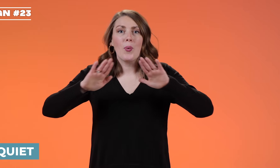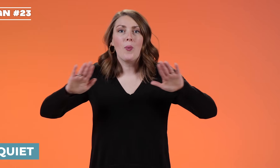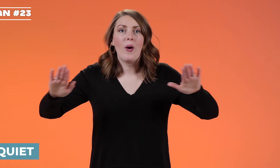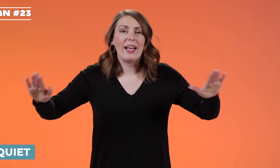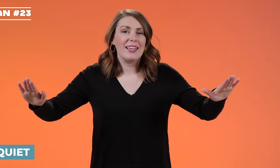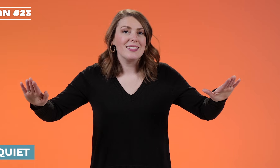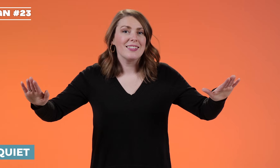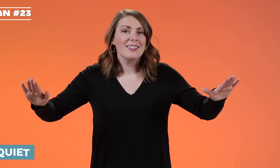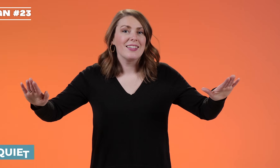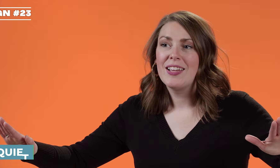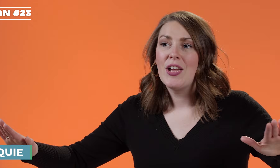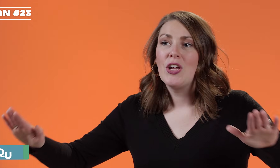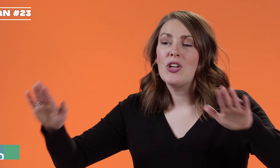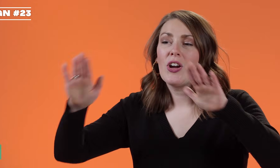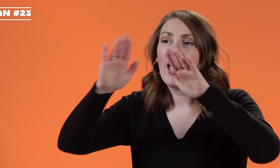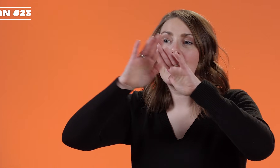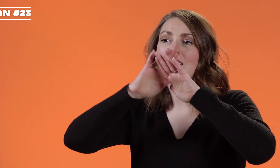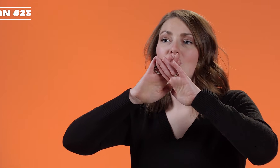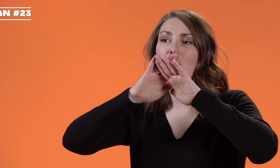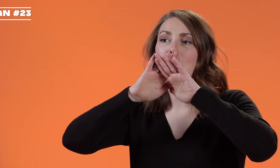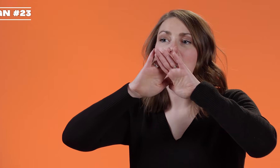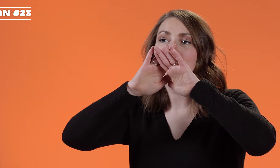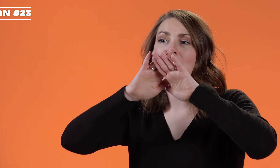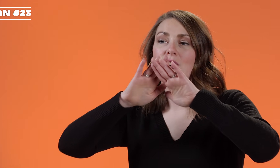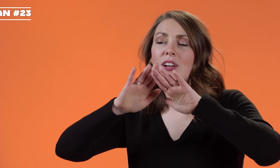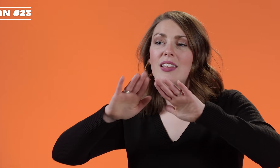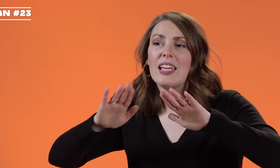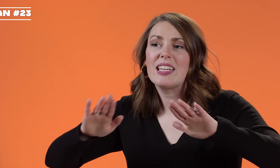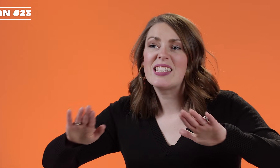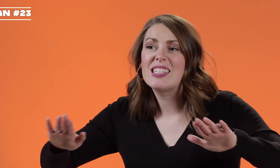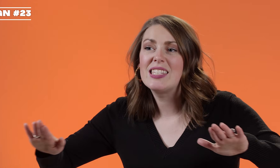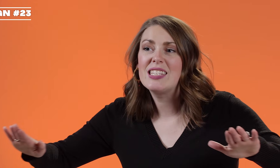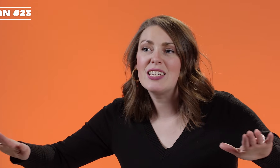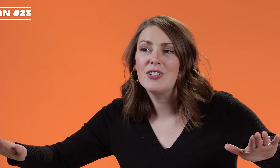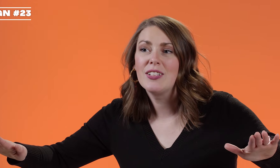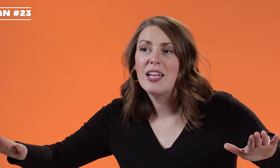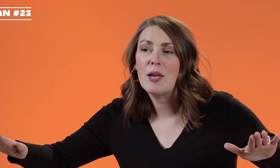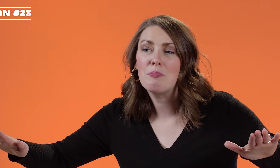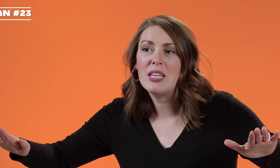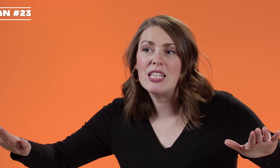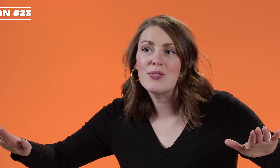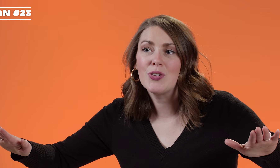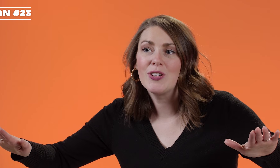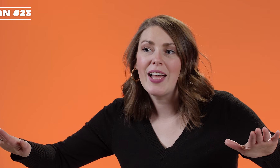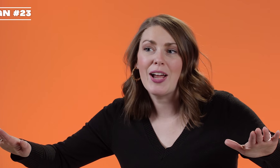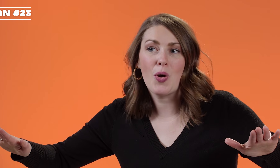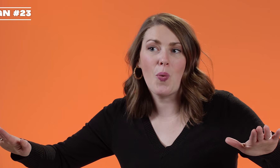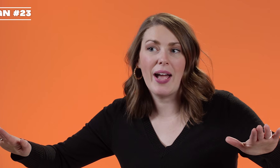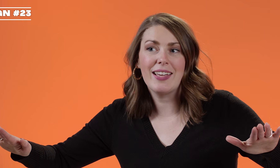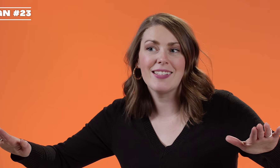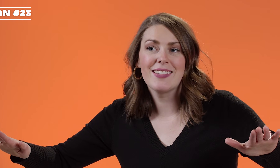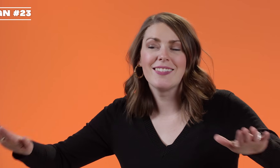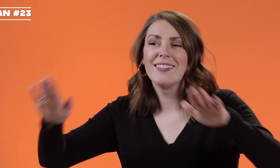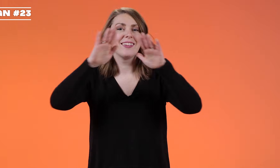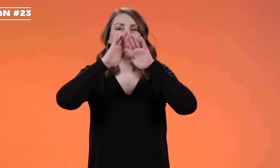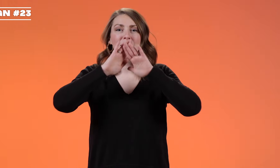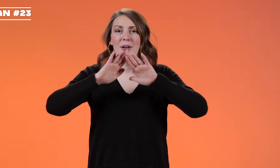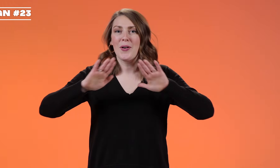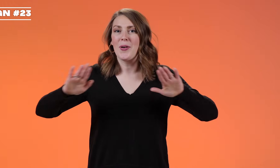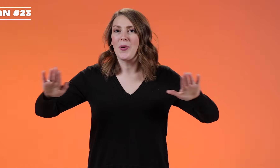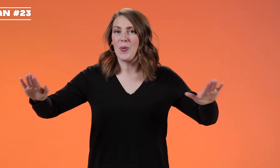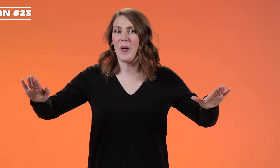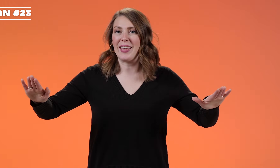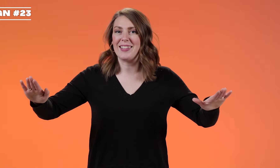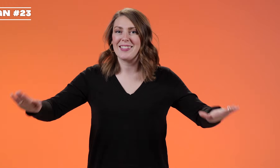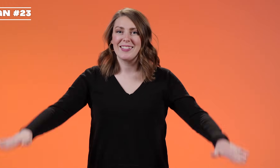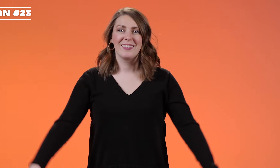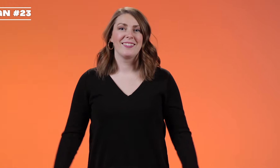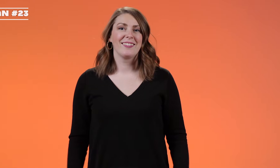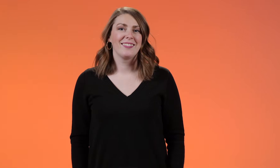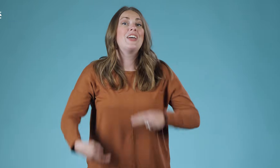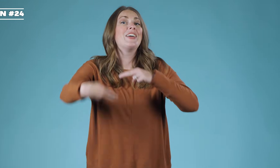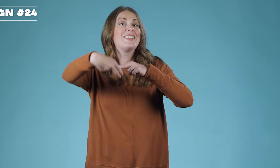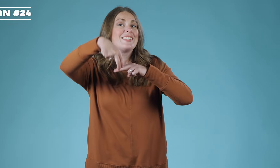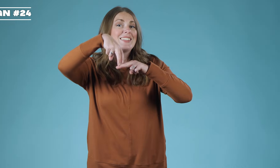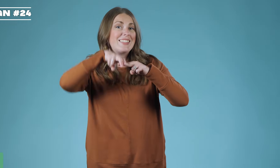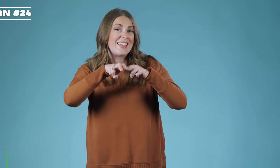quiet, your hands are coming together like it's still and peaceful and quiet, quiet. To sit,